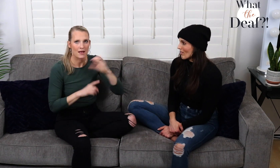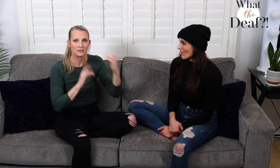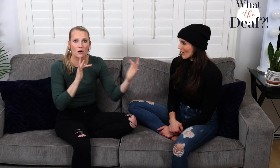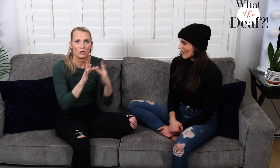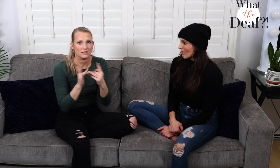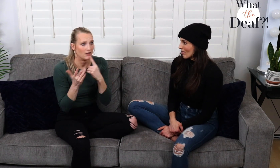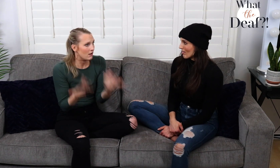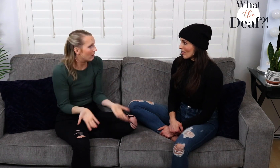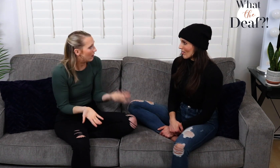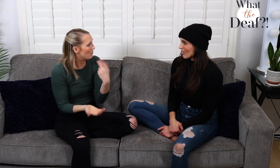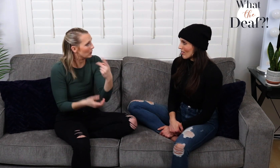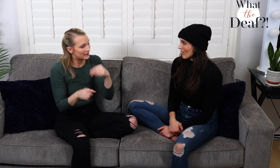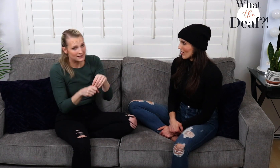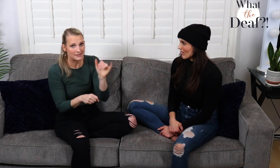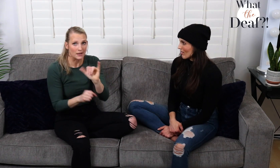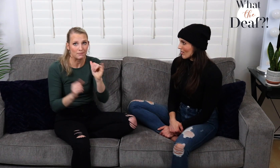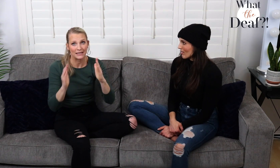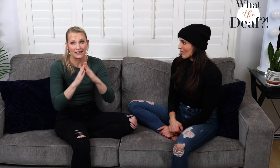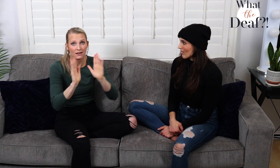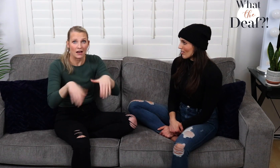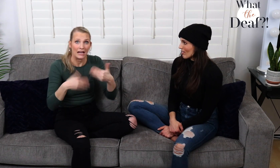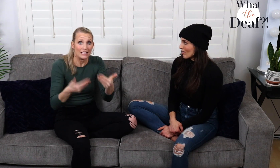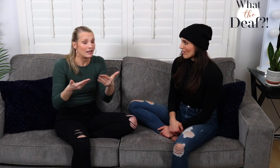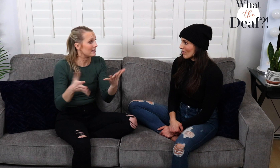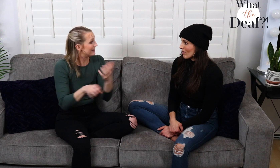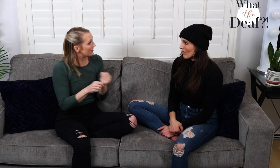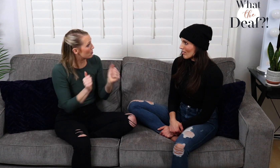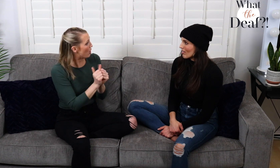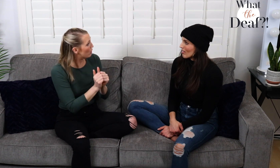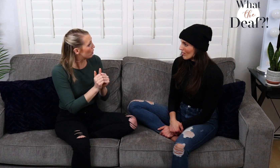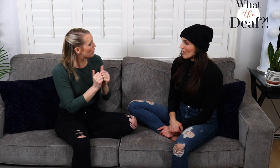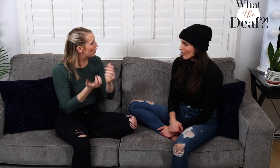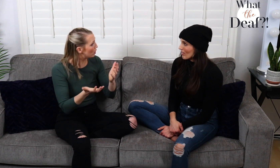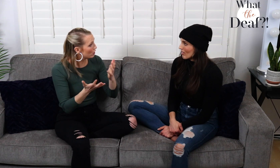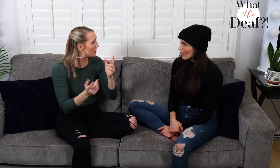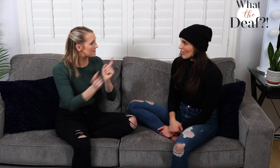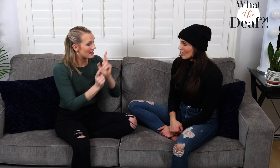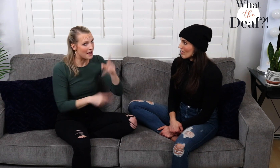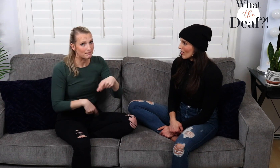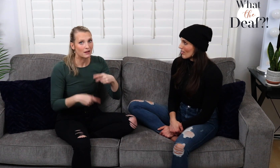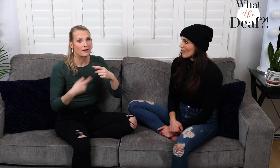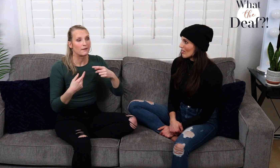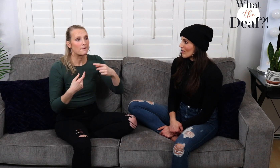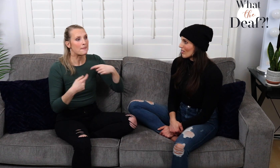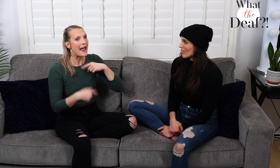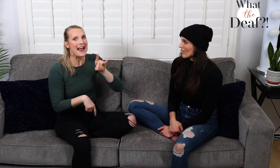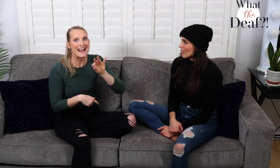out to me and said, “Hey, we're in the same city let's get together and meet up!” And I did hesitate